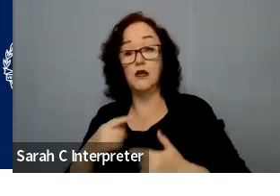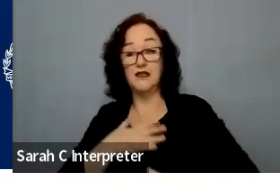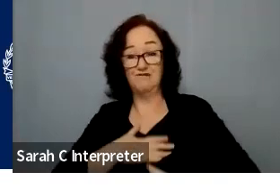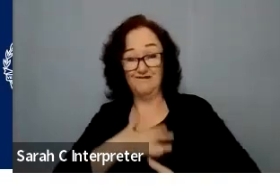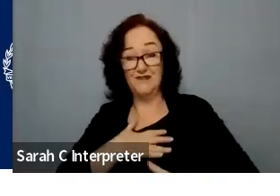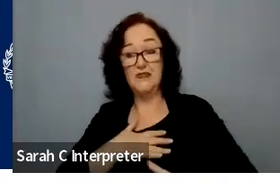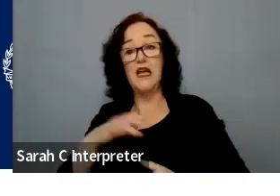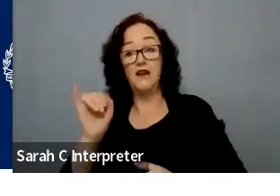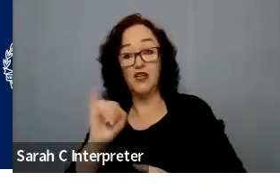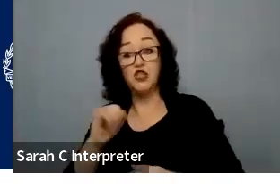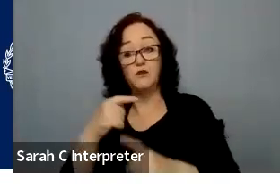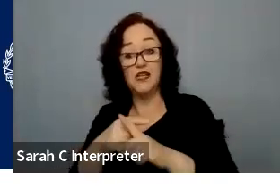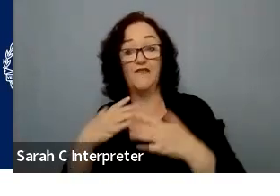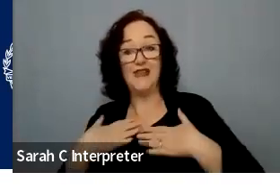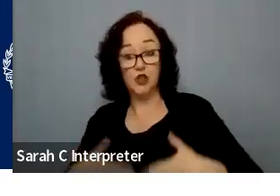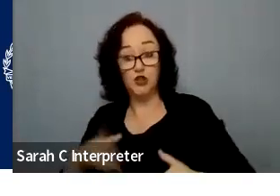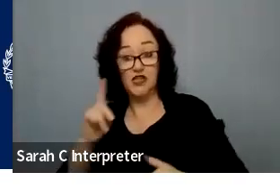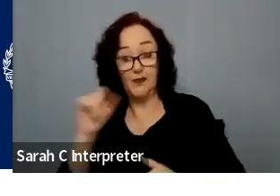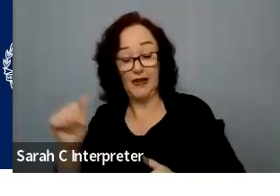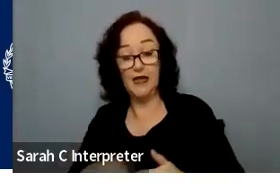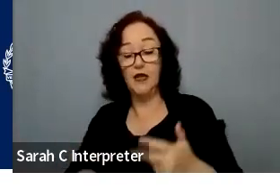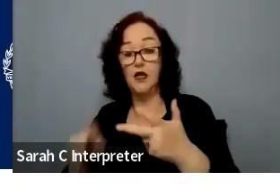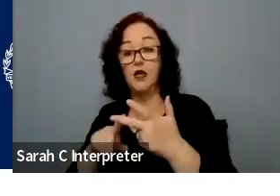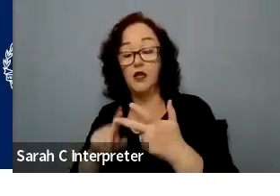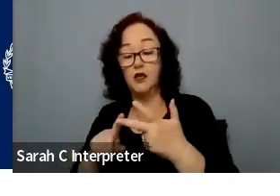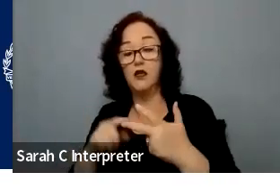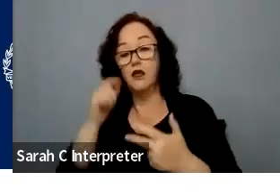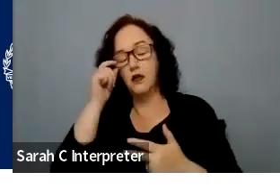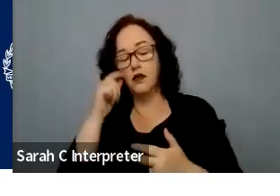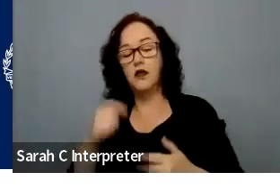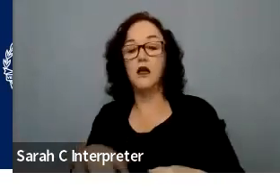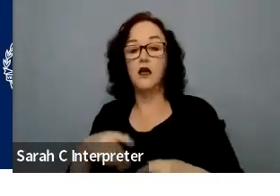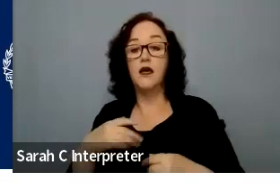and the third was respiratory infection and physical and moderate intellectual disability